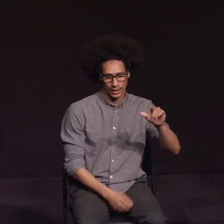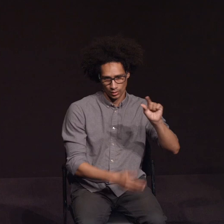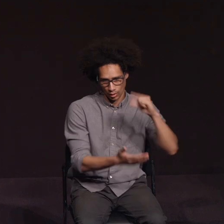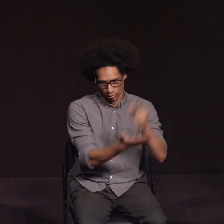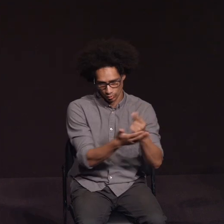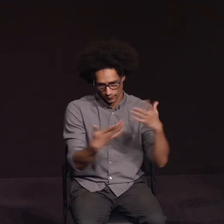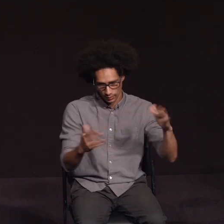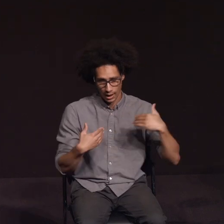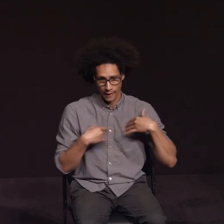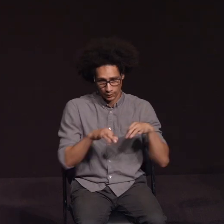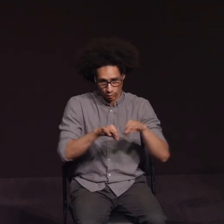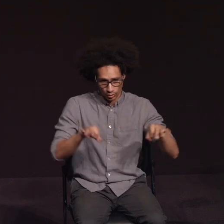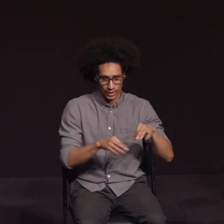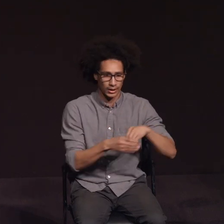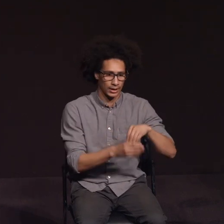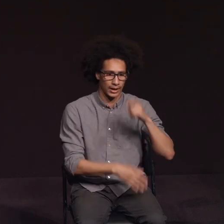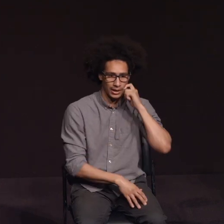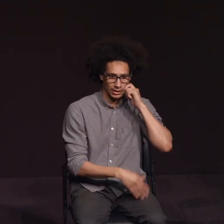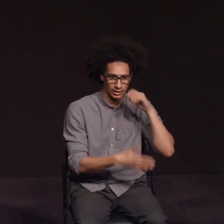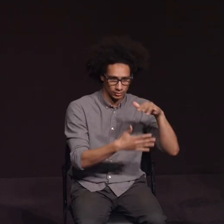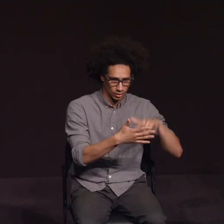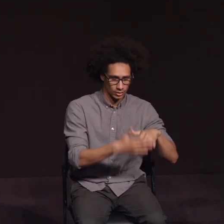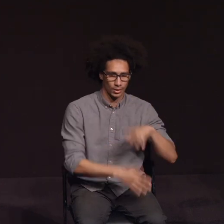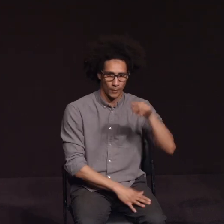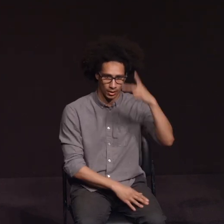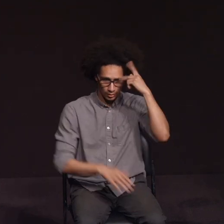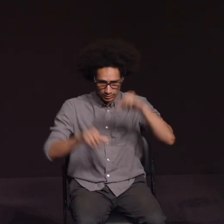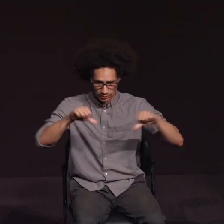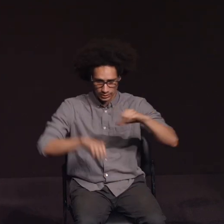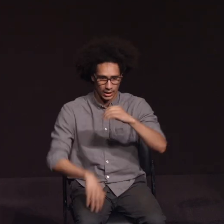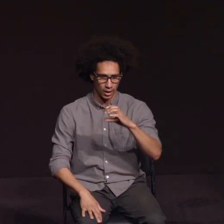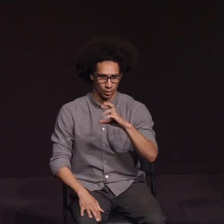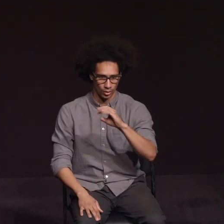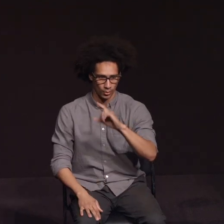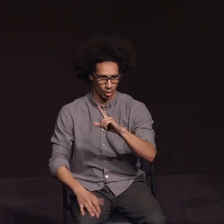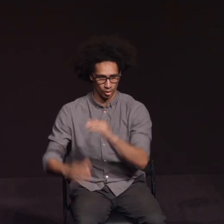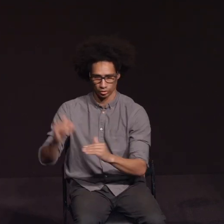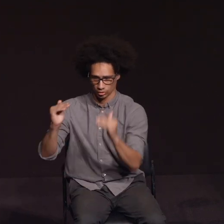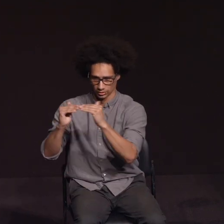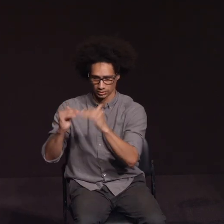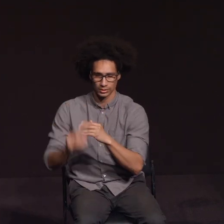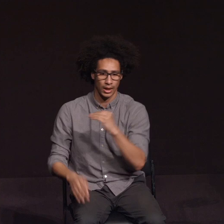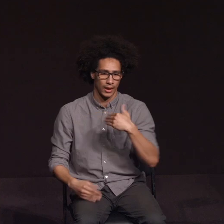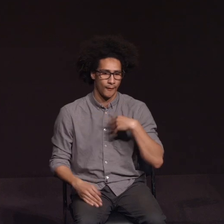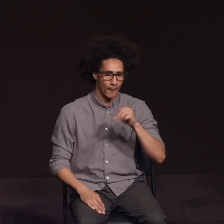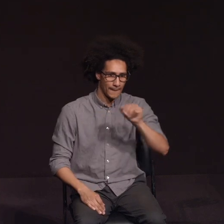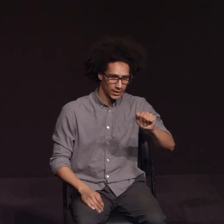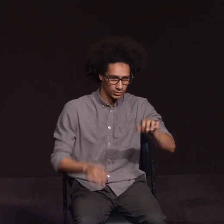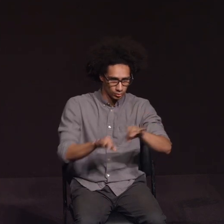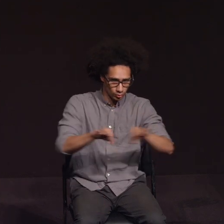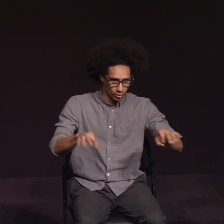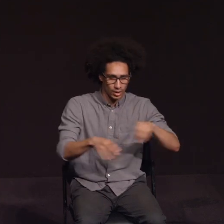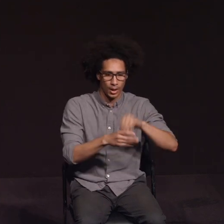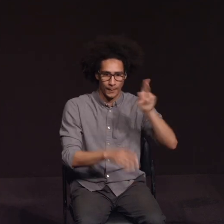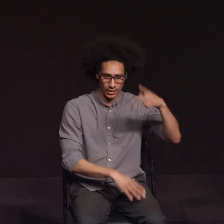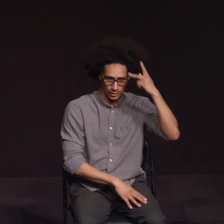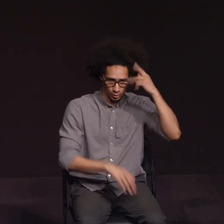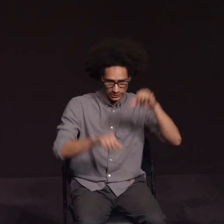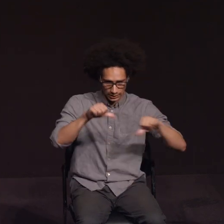I have degrees in ethnic studies, political science, and criminal justice. I also have a master's degree in political science.